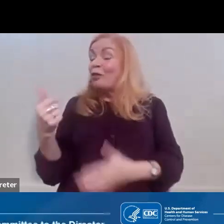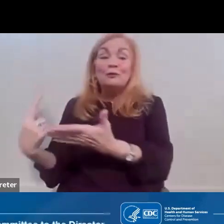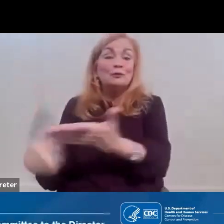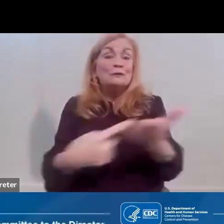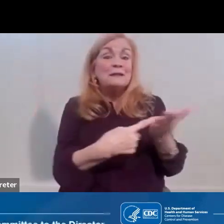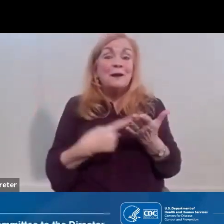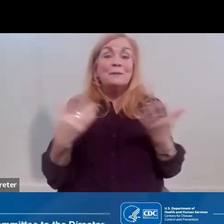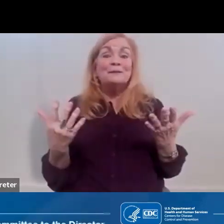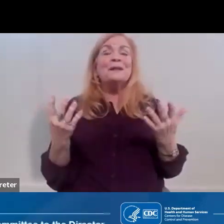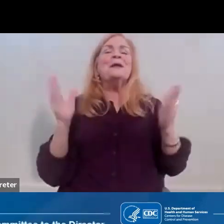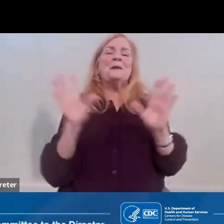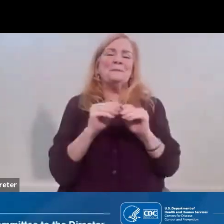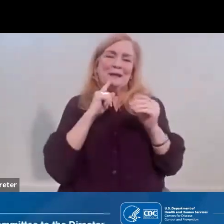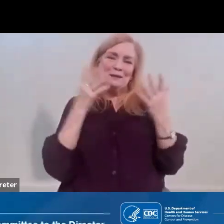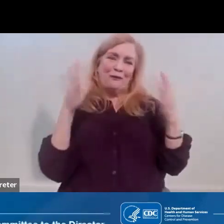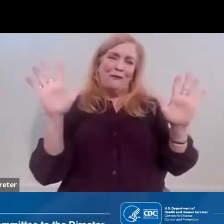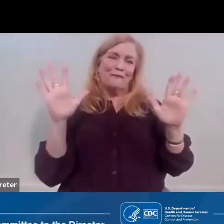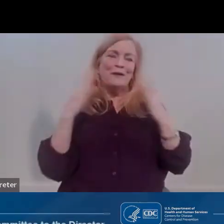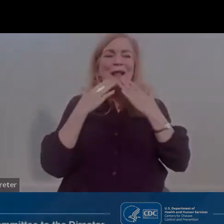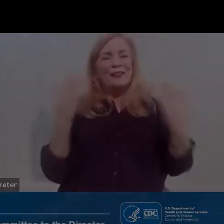We're adjourned. Thank you.